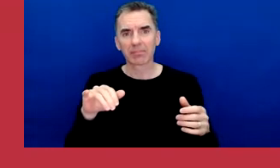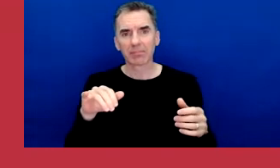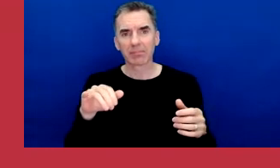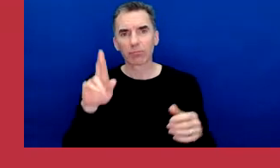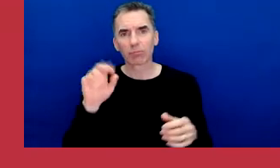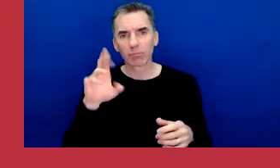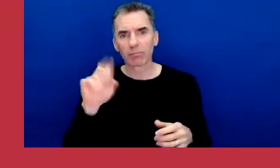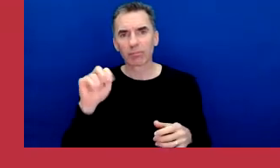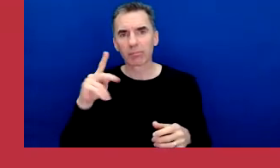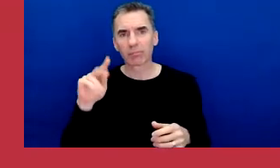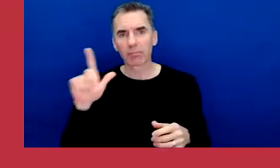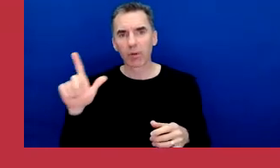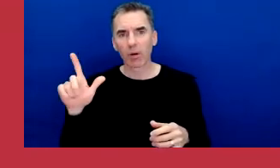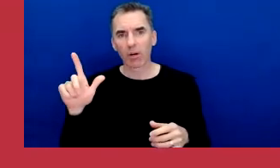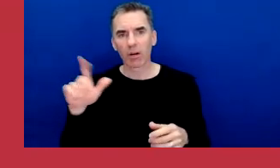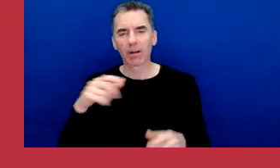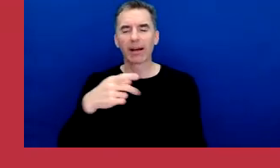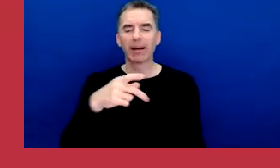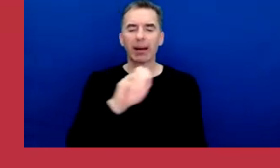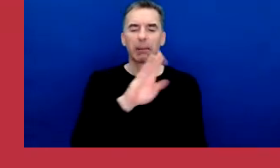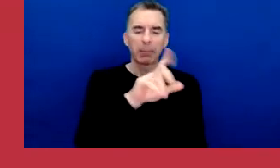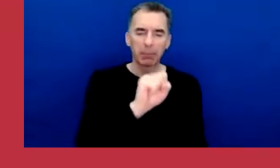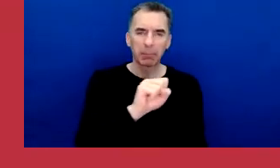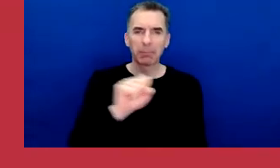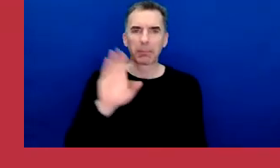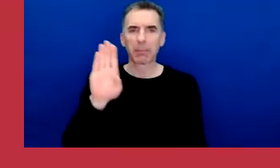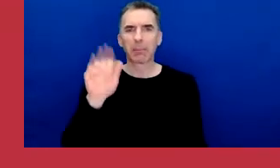as Pebbles and Bam Bam. Cocoa Puffs